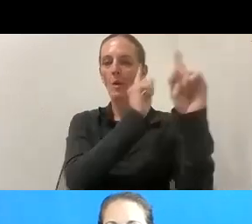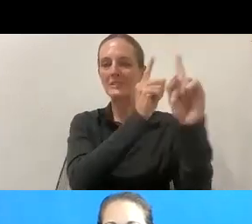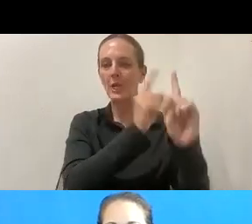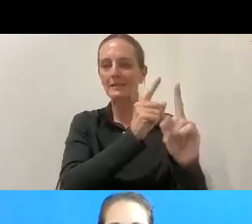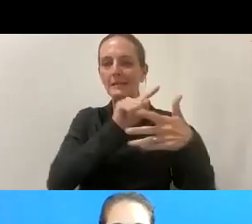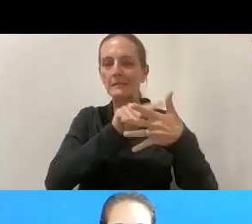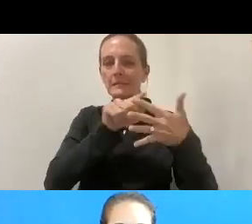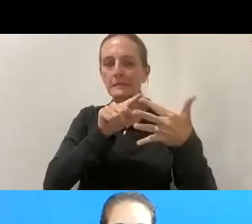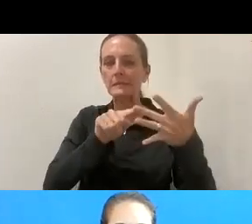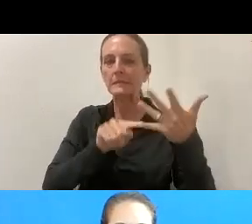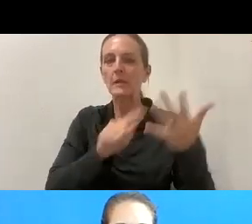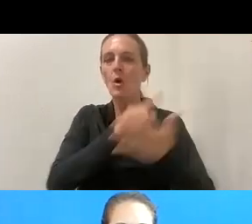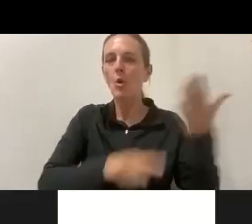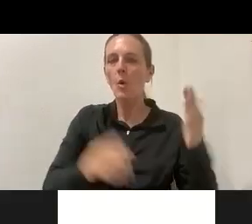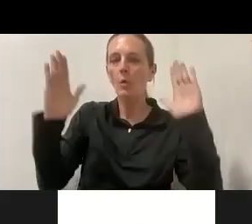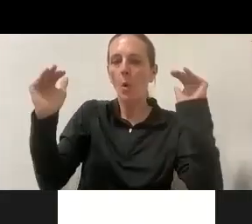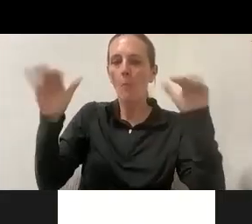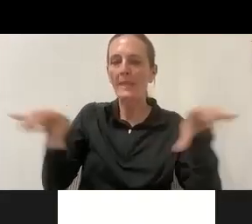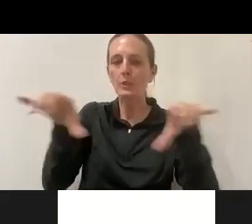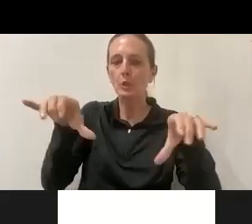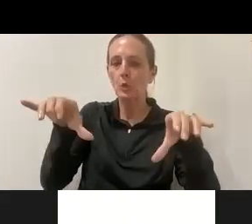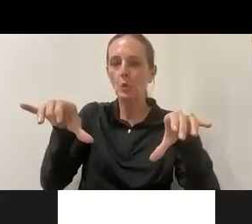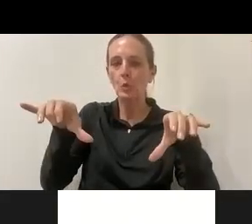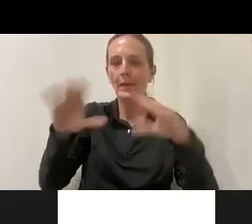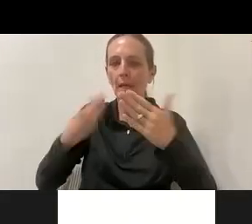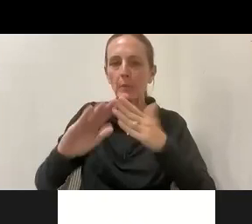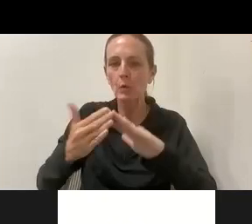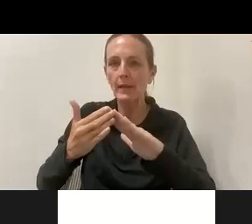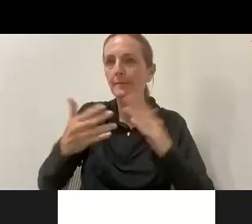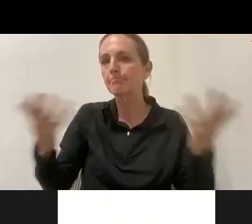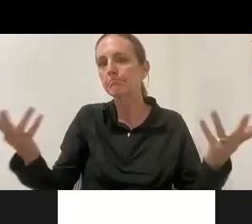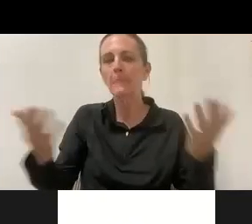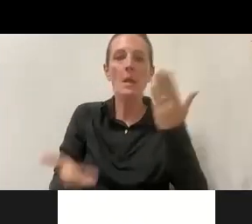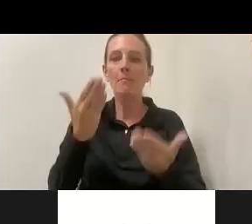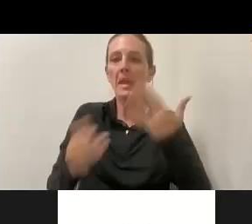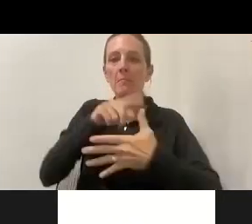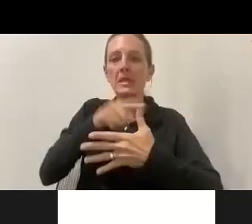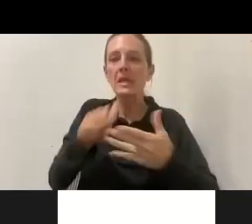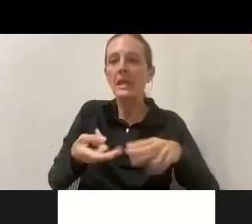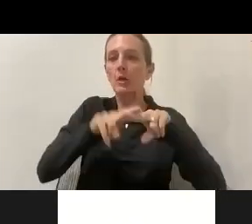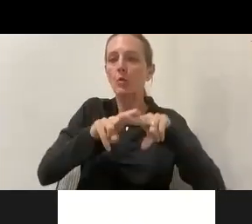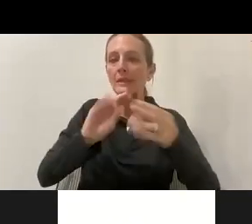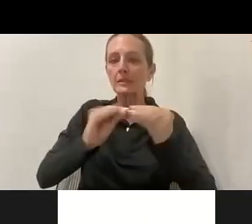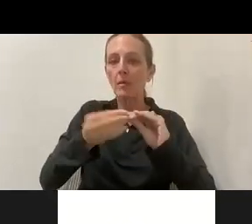are hoping to do in your community? Are you hoping to increase the number of employment? Are you